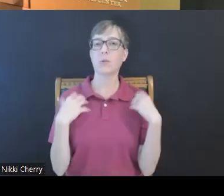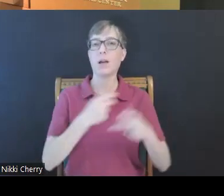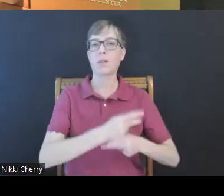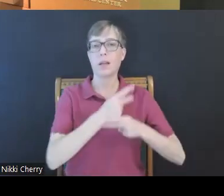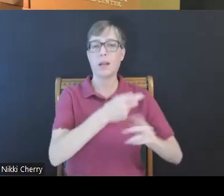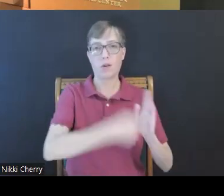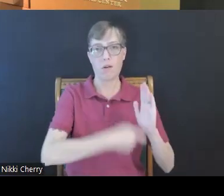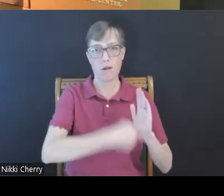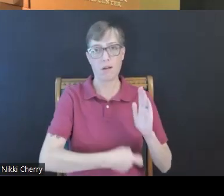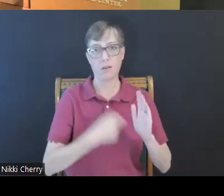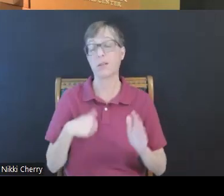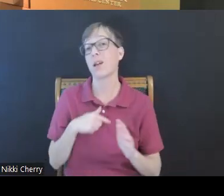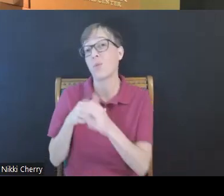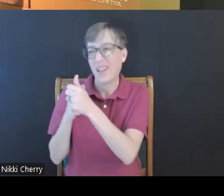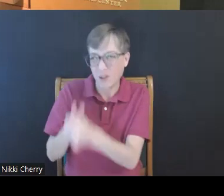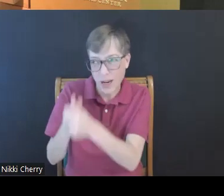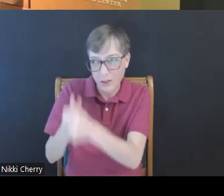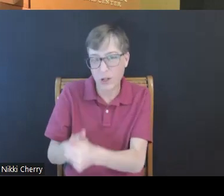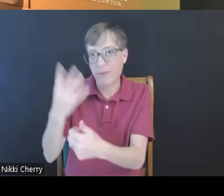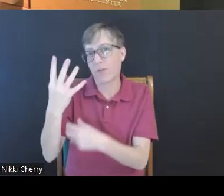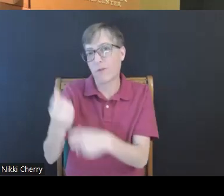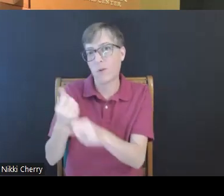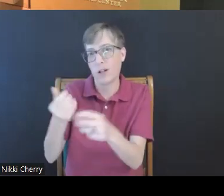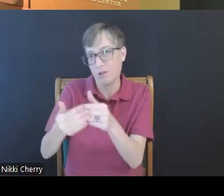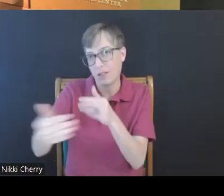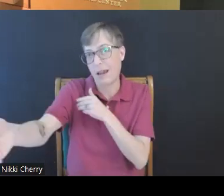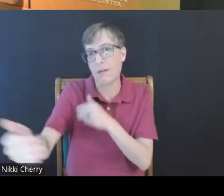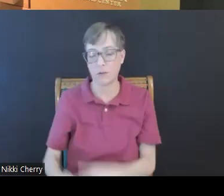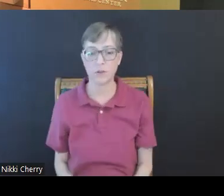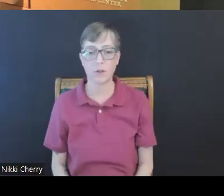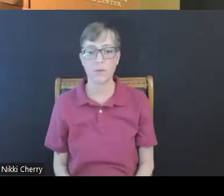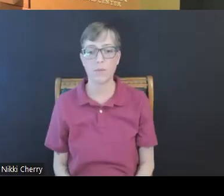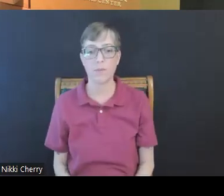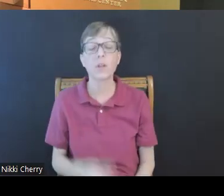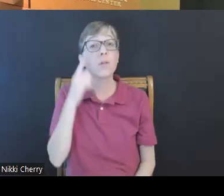study and one of the things we learned is that for every dollar that we spent on providing the